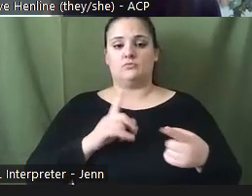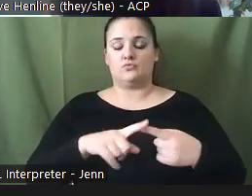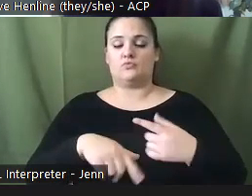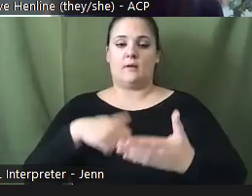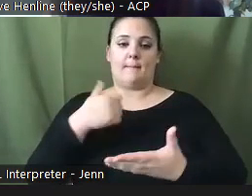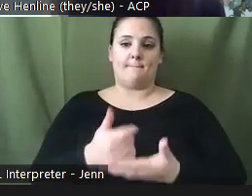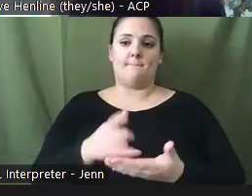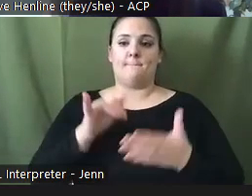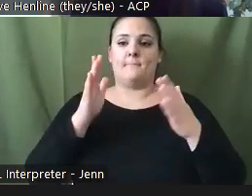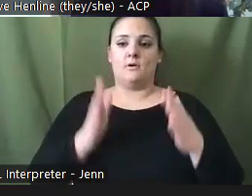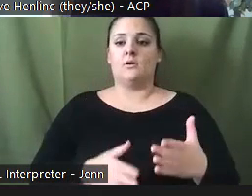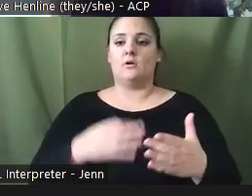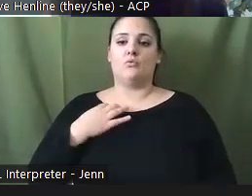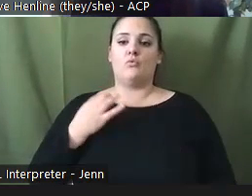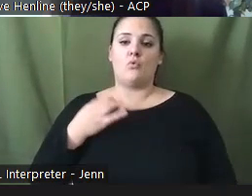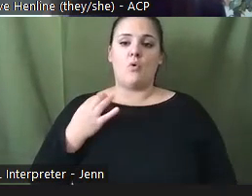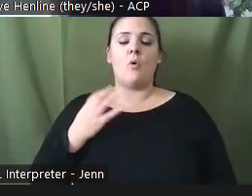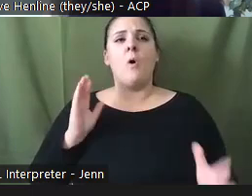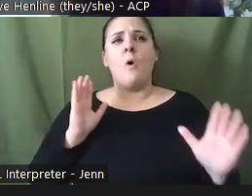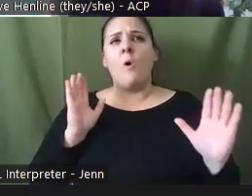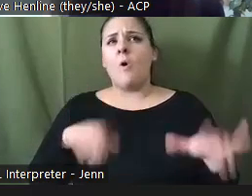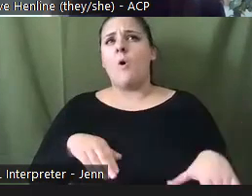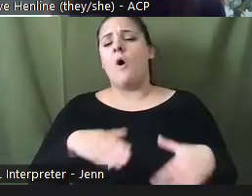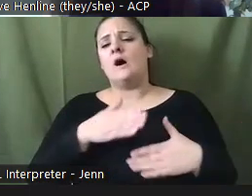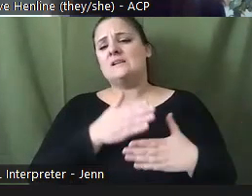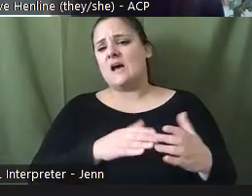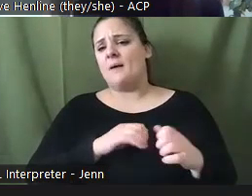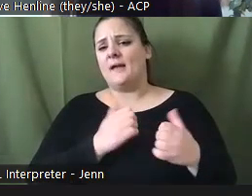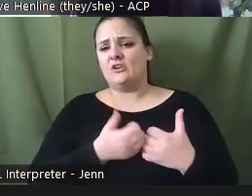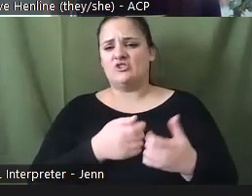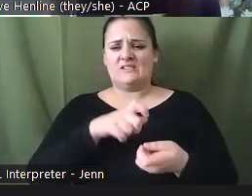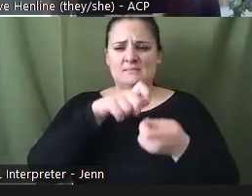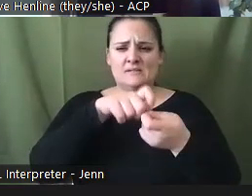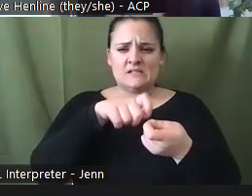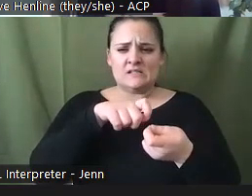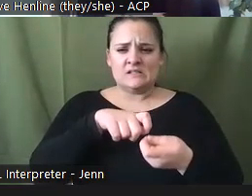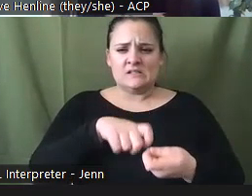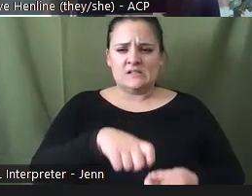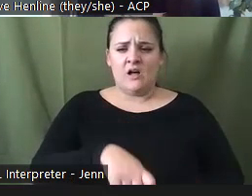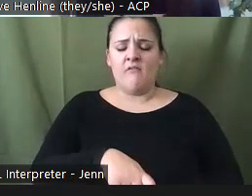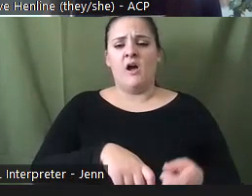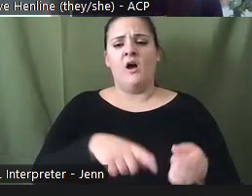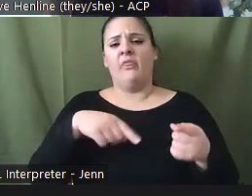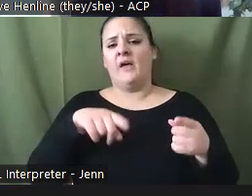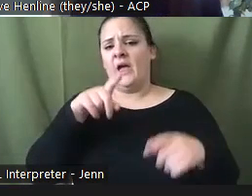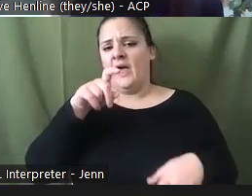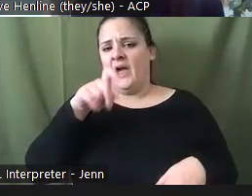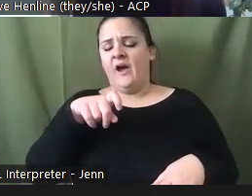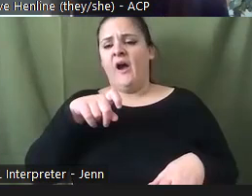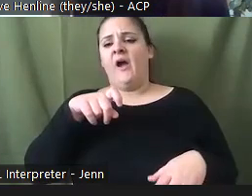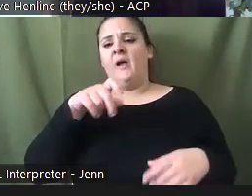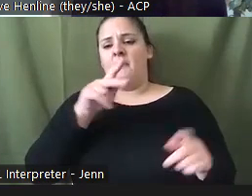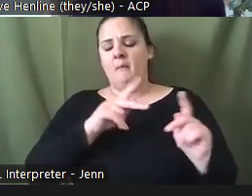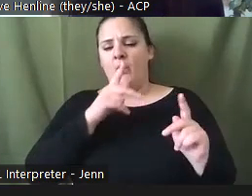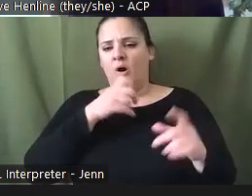Some agencies are specific in meeting individuals that are receiving services through